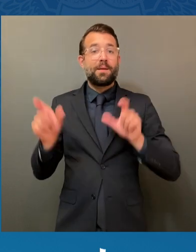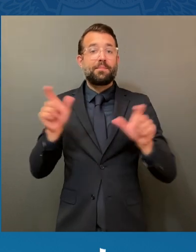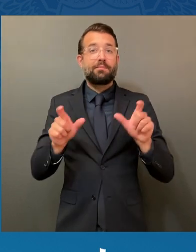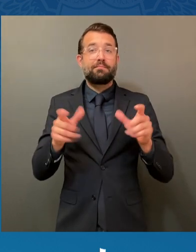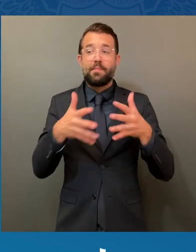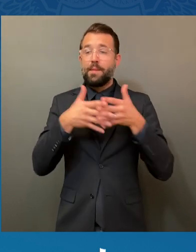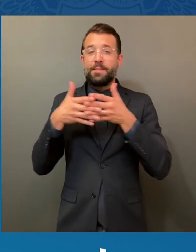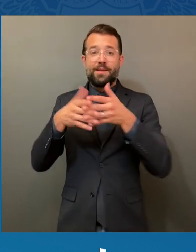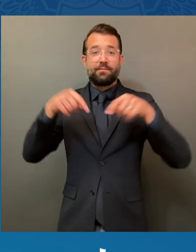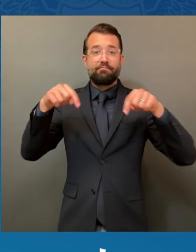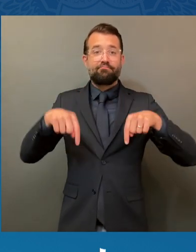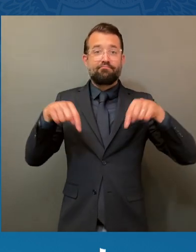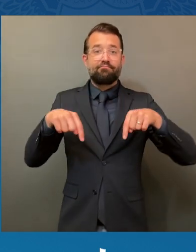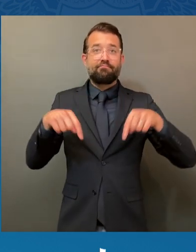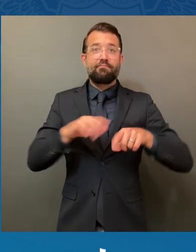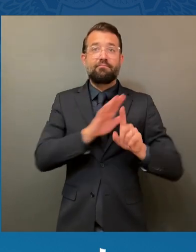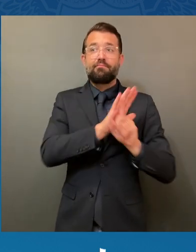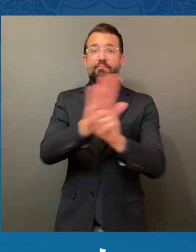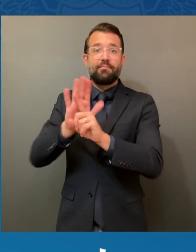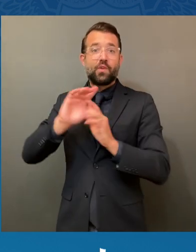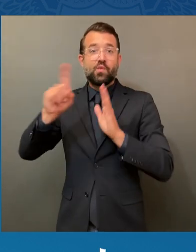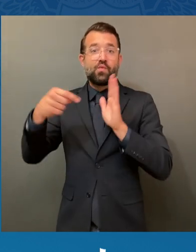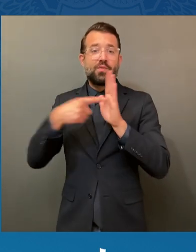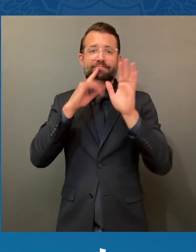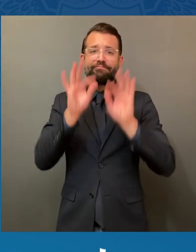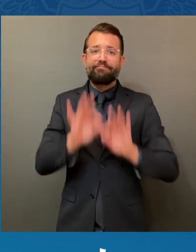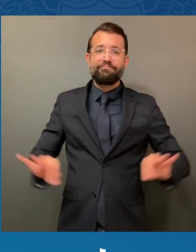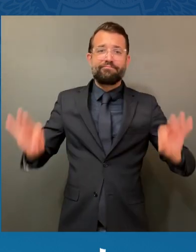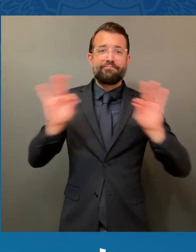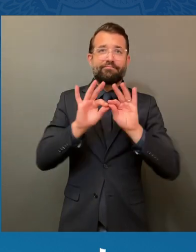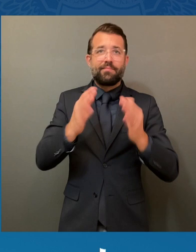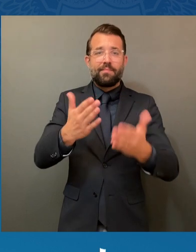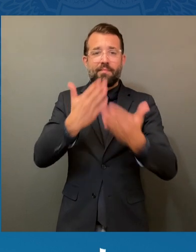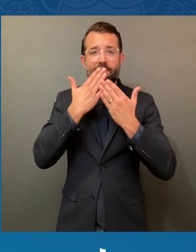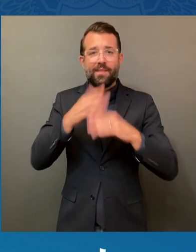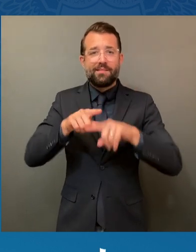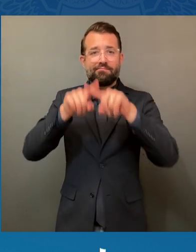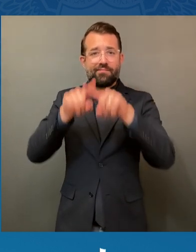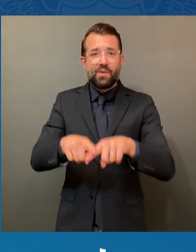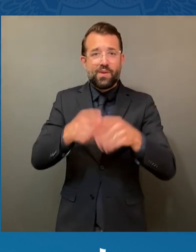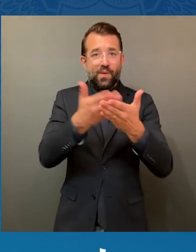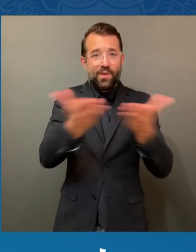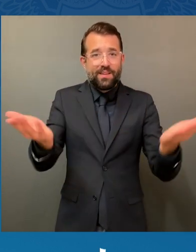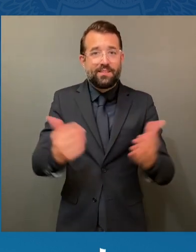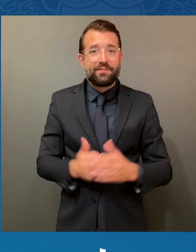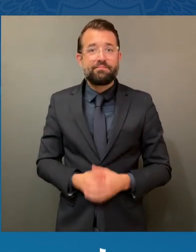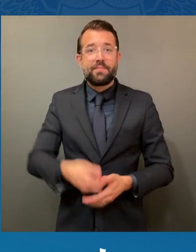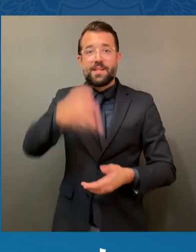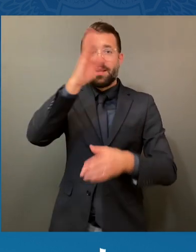your role is critical and we're counting on you. God bless you. And God bless America.